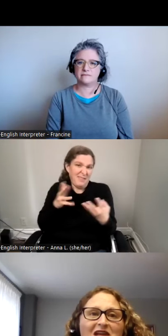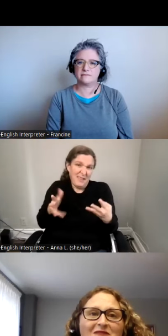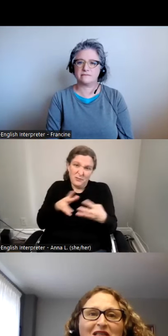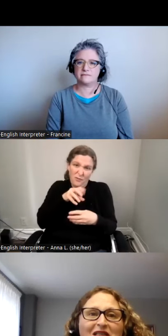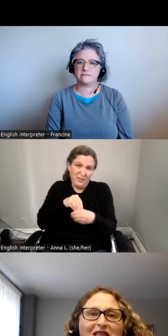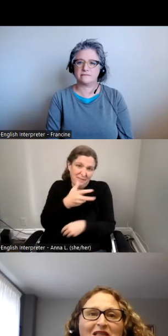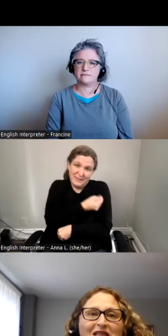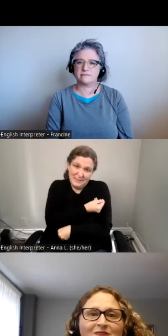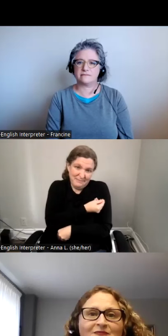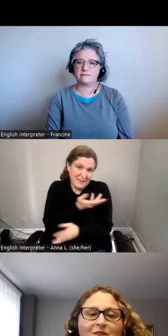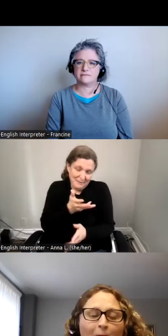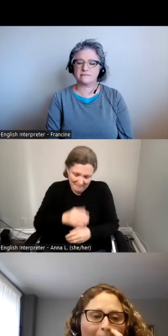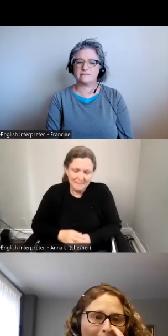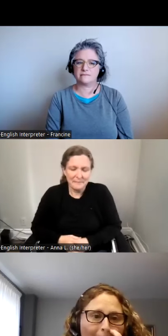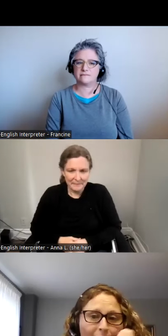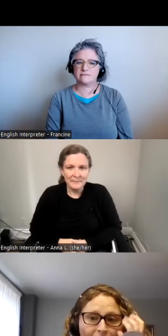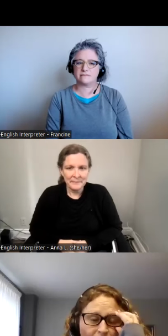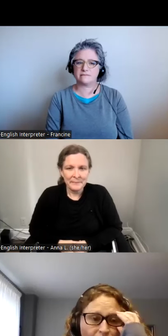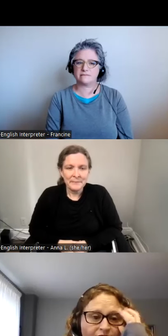Lipids, which are just fats that protect the Mrna, sugar and stabilizers.